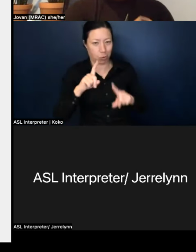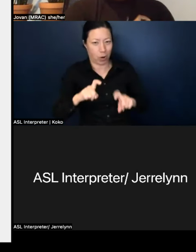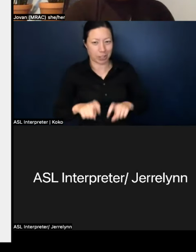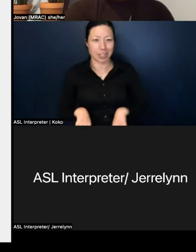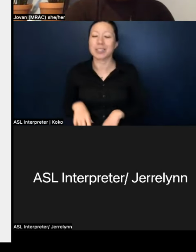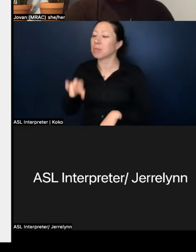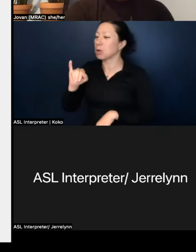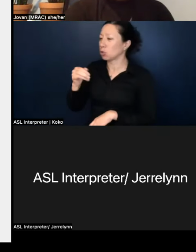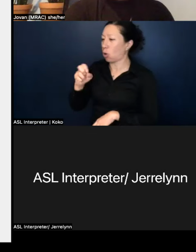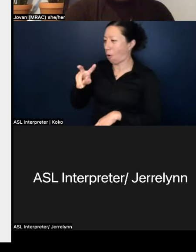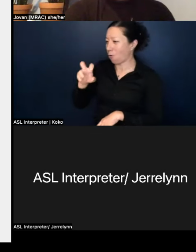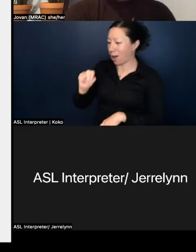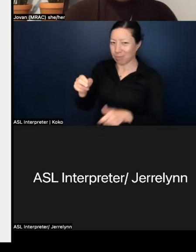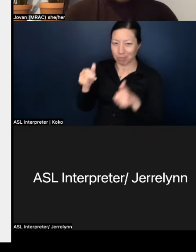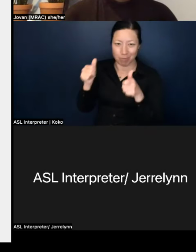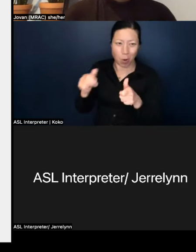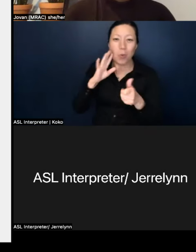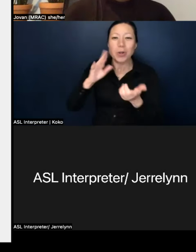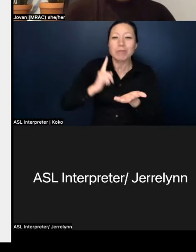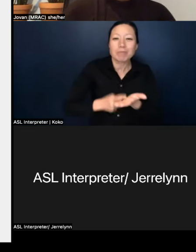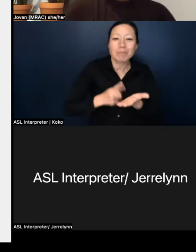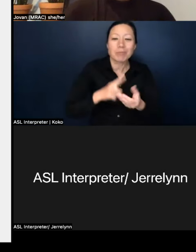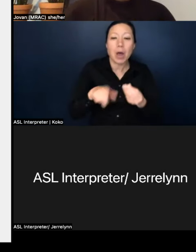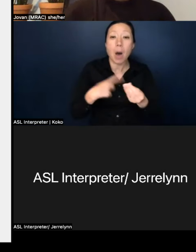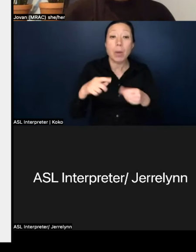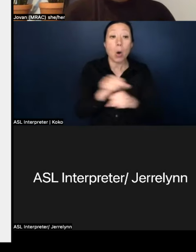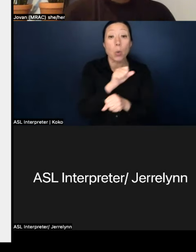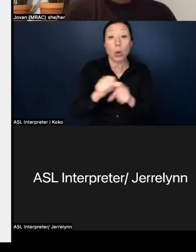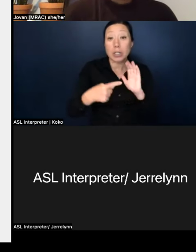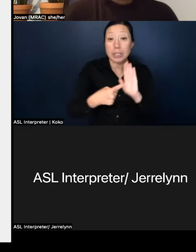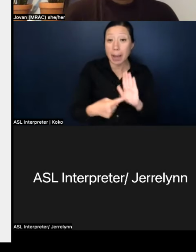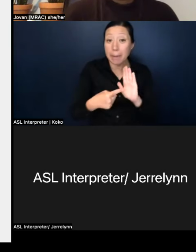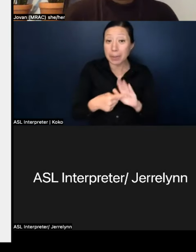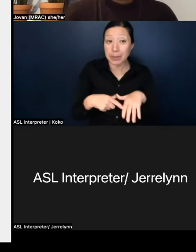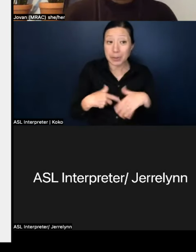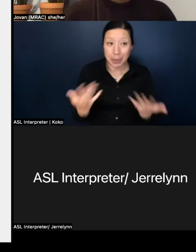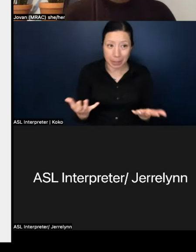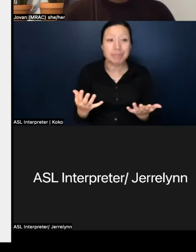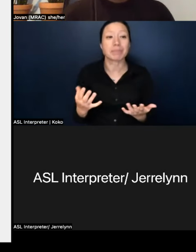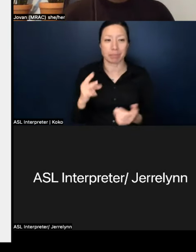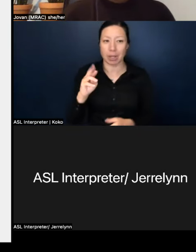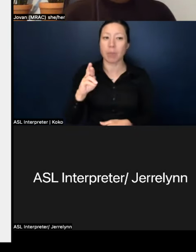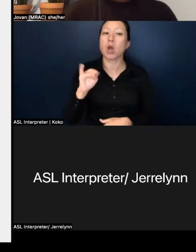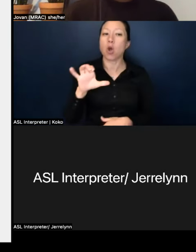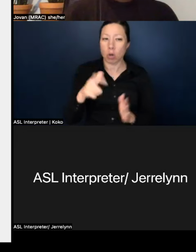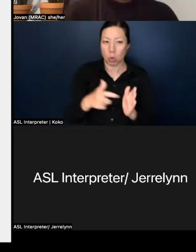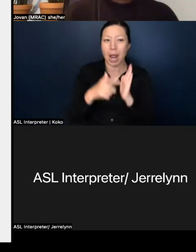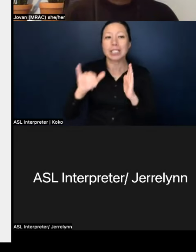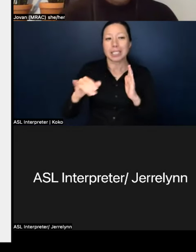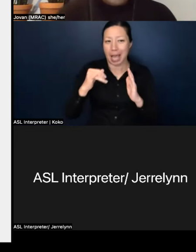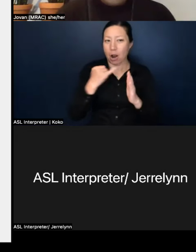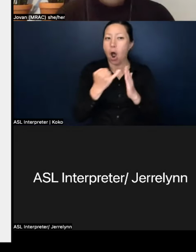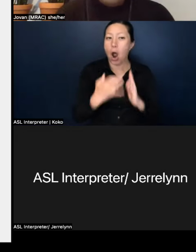So MRAC requires that artists submit links, or upload work samples of their artwork, so that we could confirm